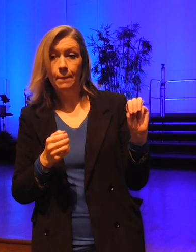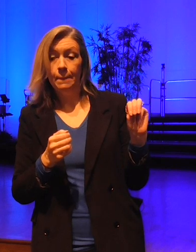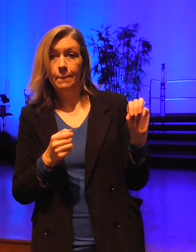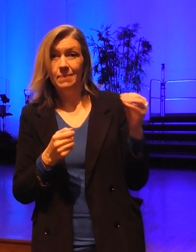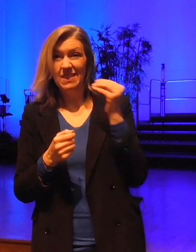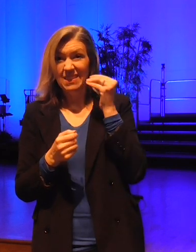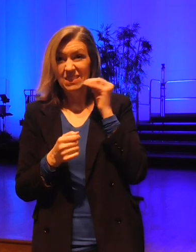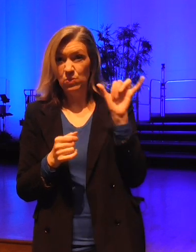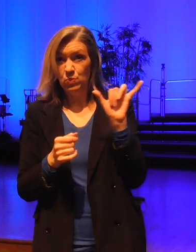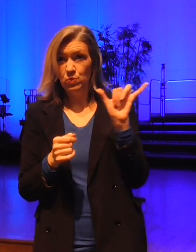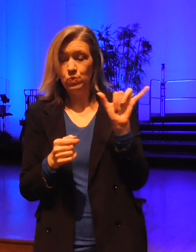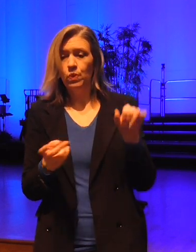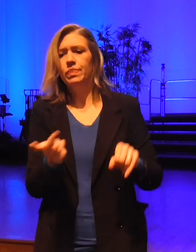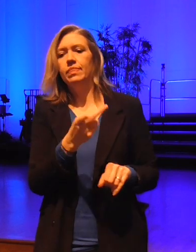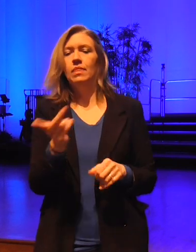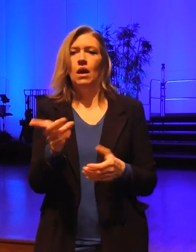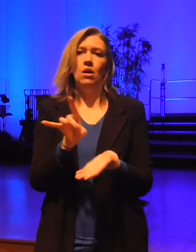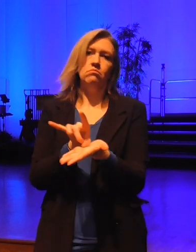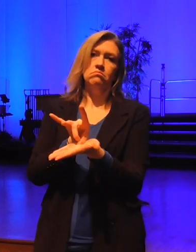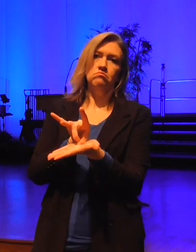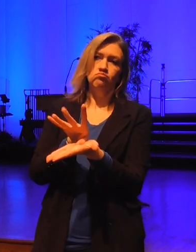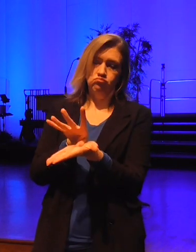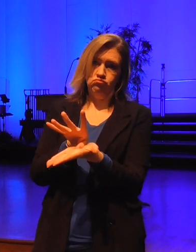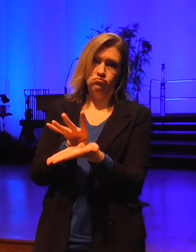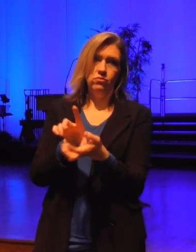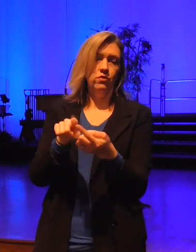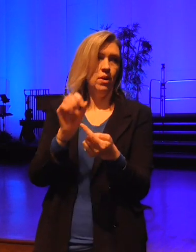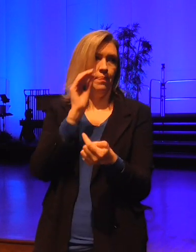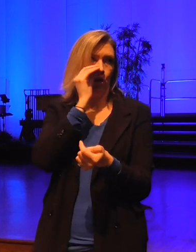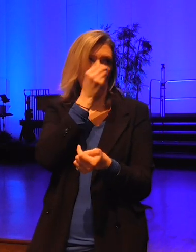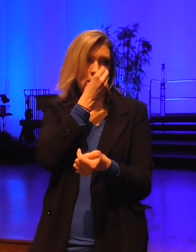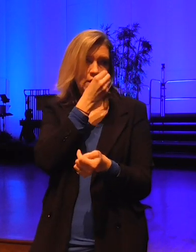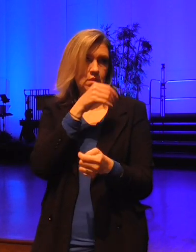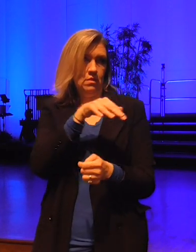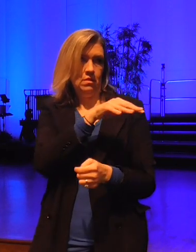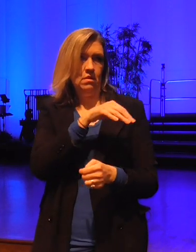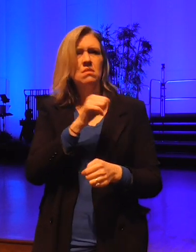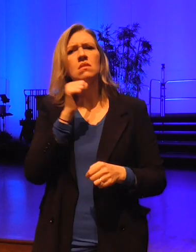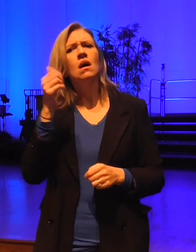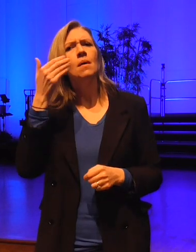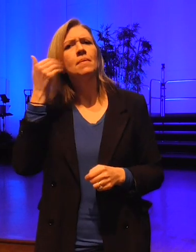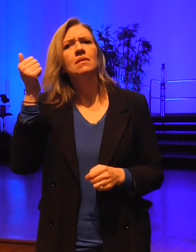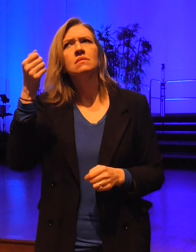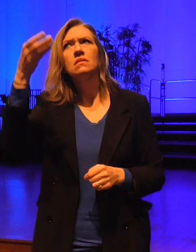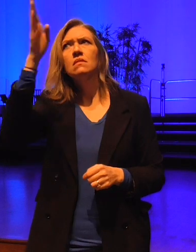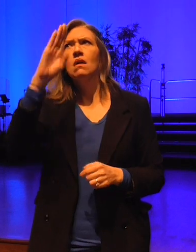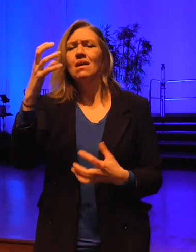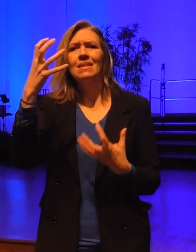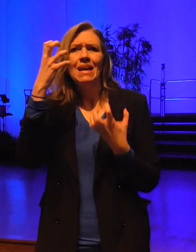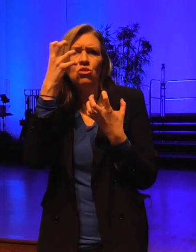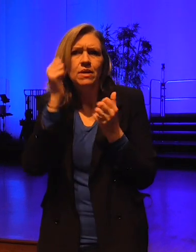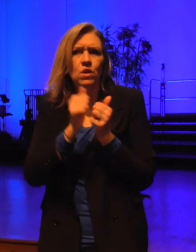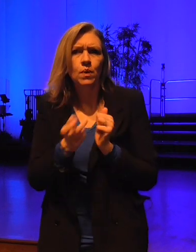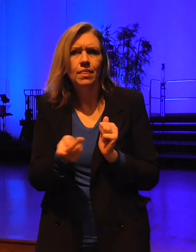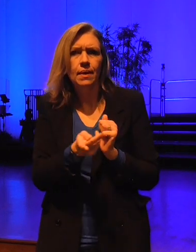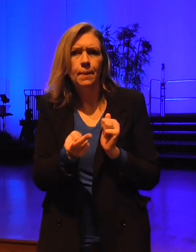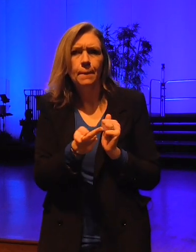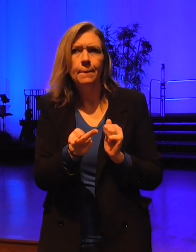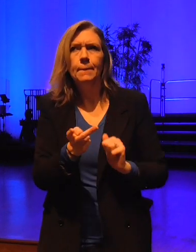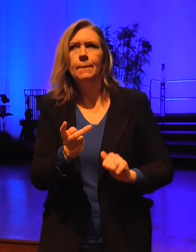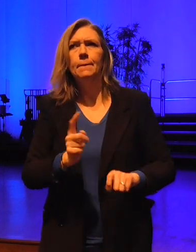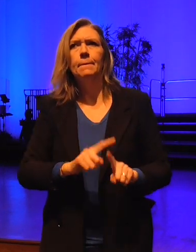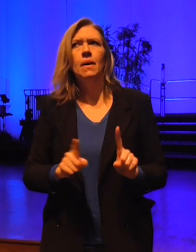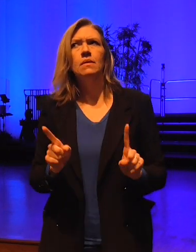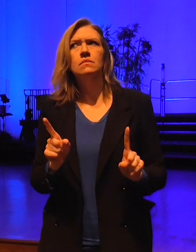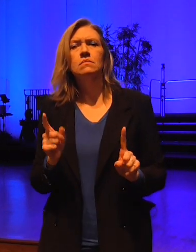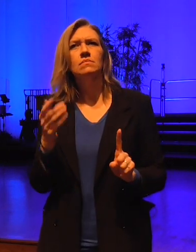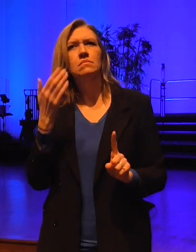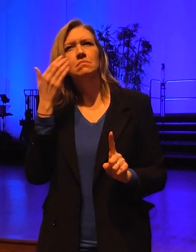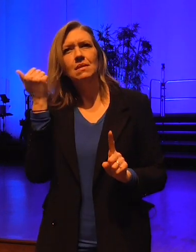cast out of the garden not just because God is angry with them but because God fears that